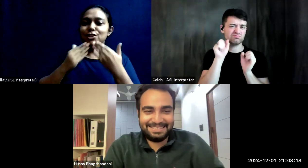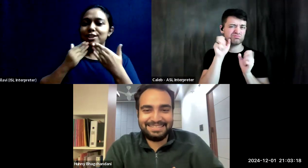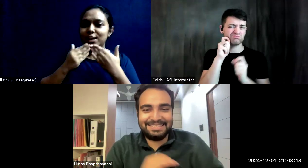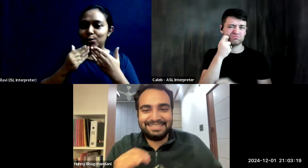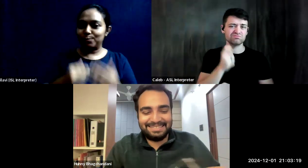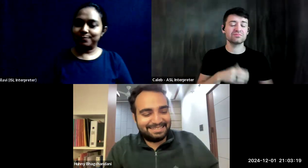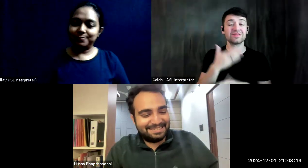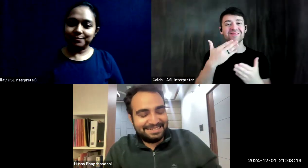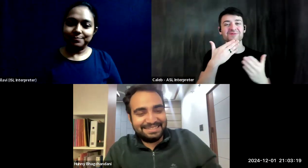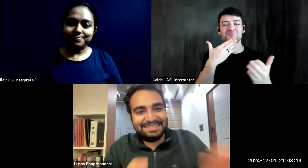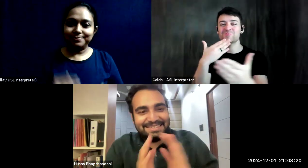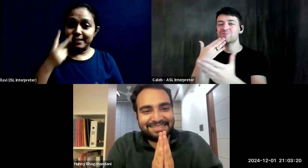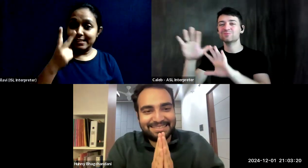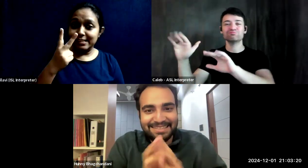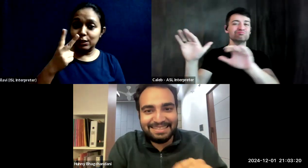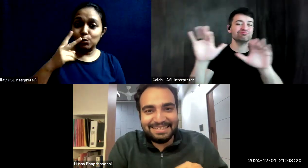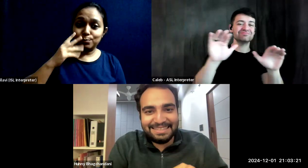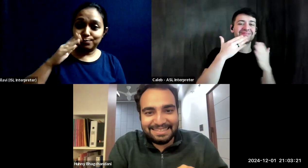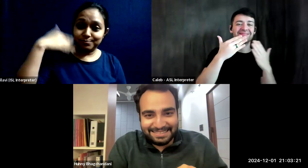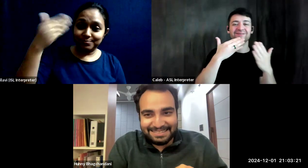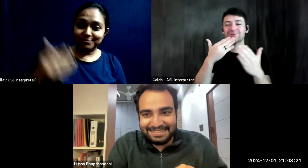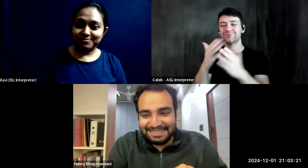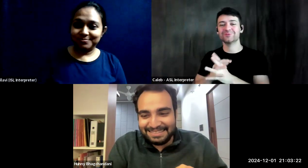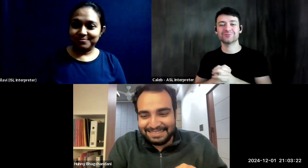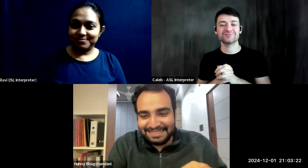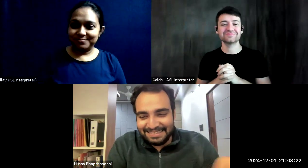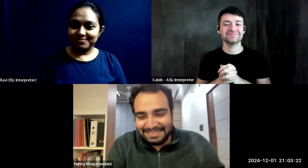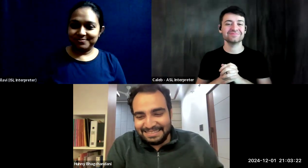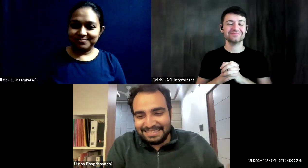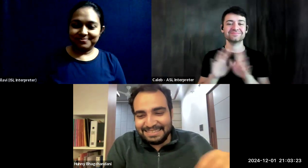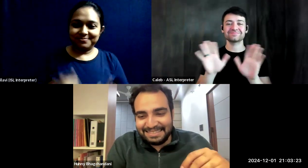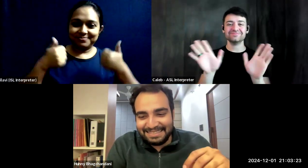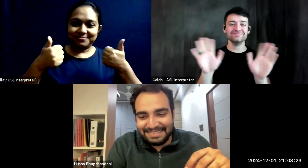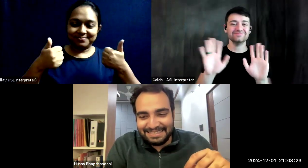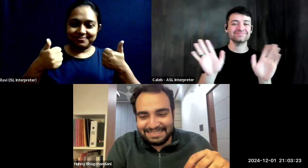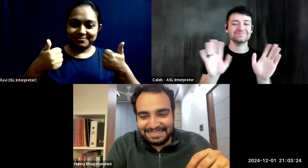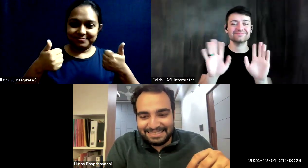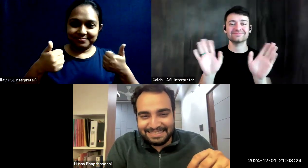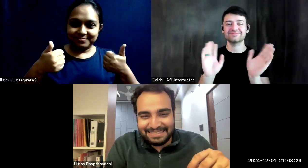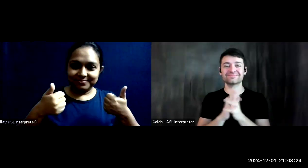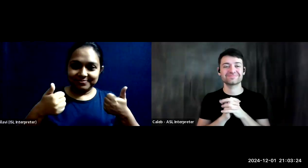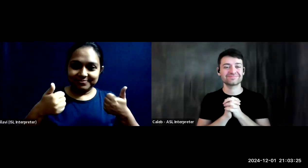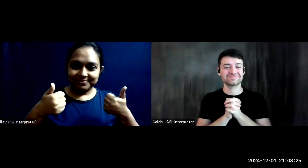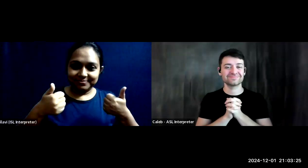Thank you, everybody. See you.